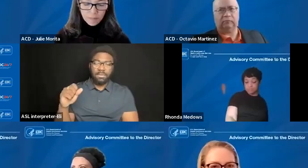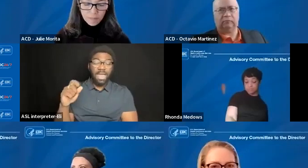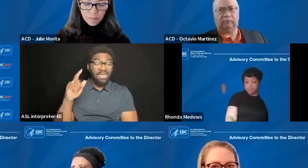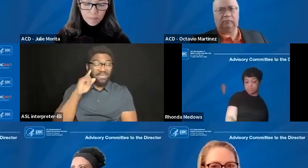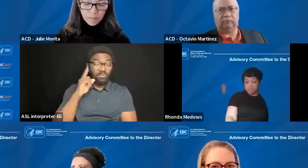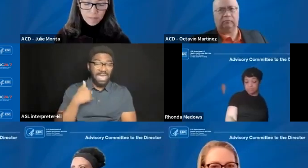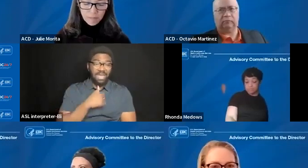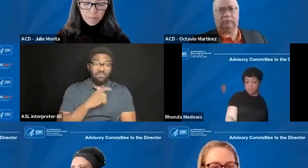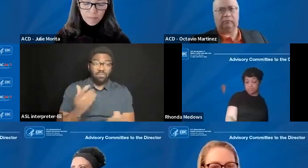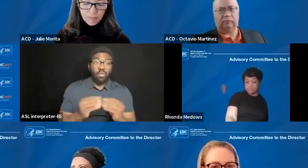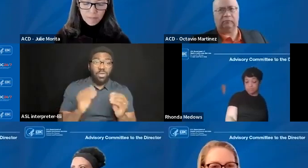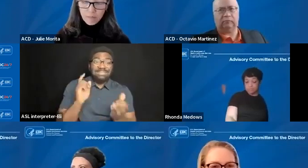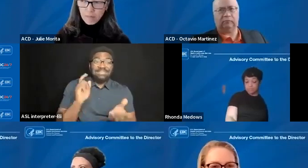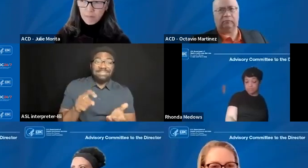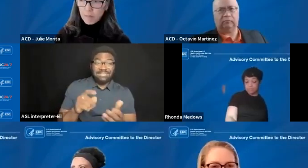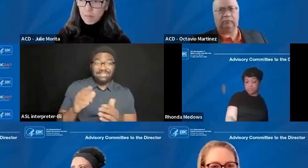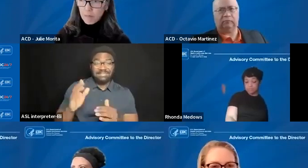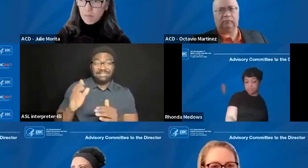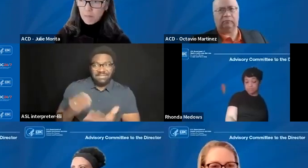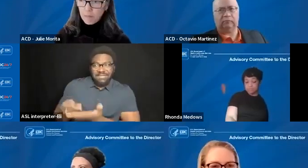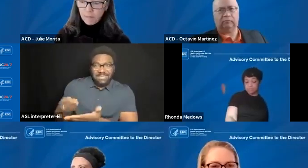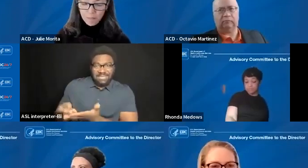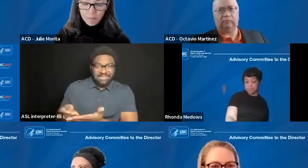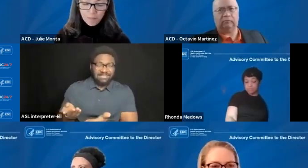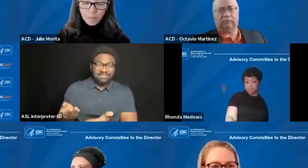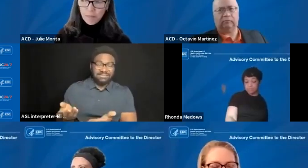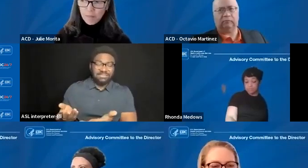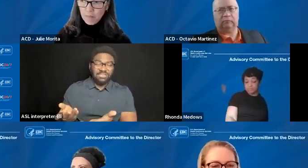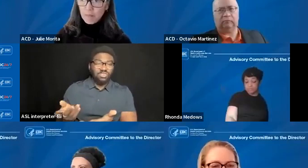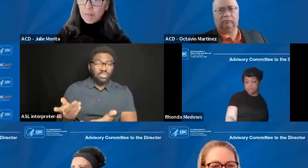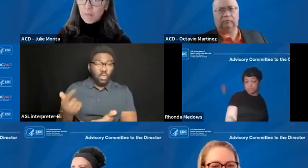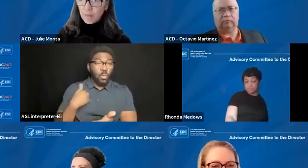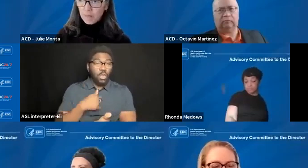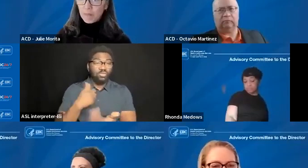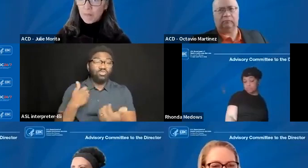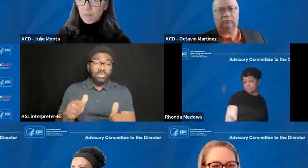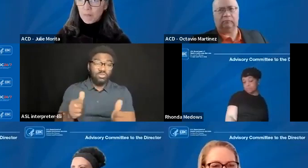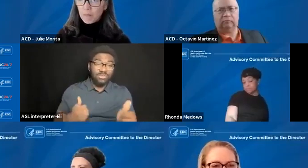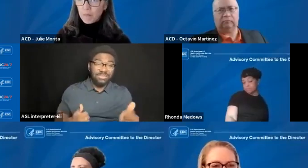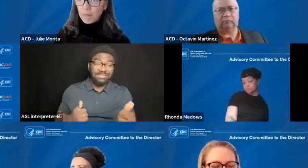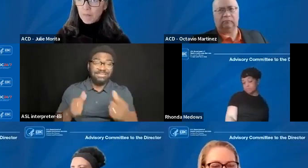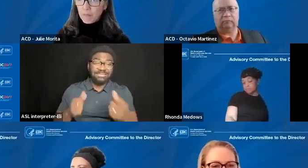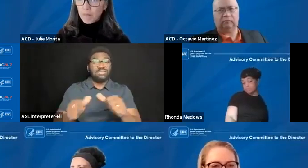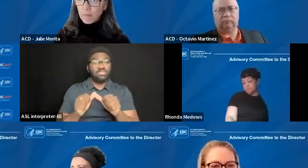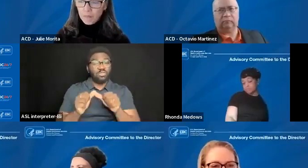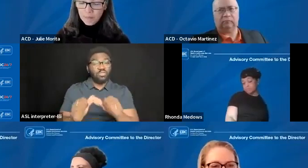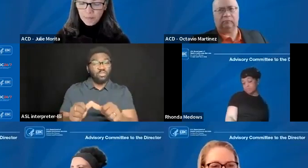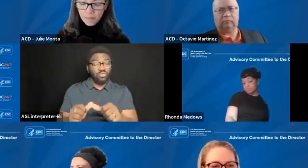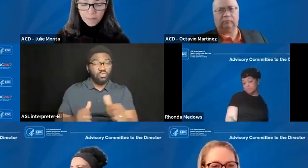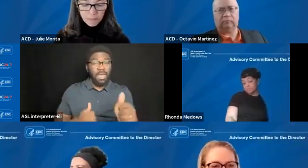There's continued effort to continue to update those to be as consistent or reflect the reality of the situation.